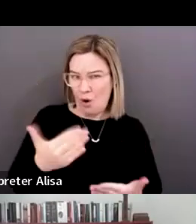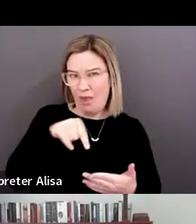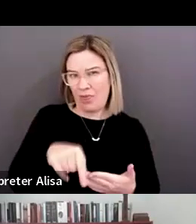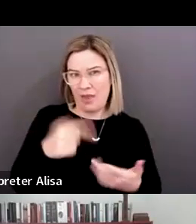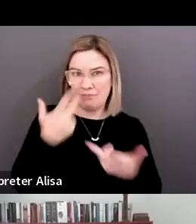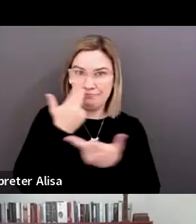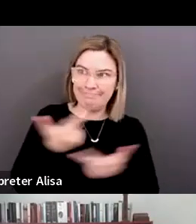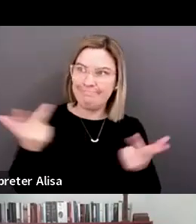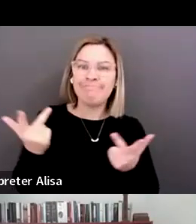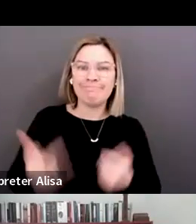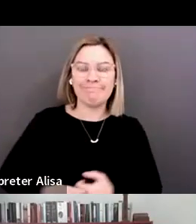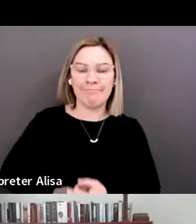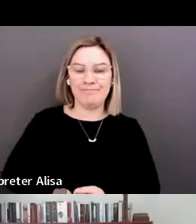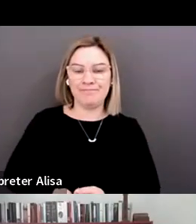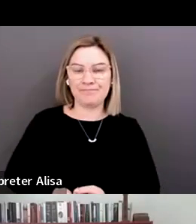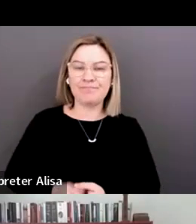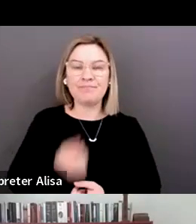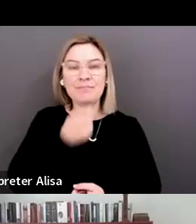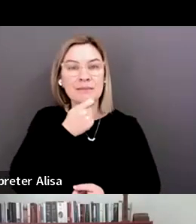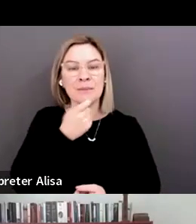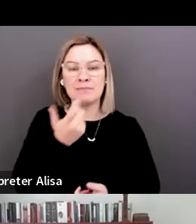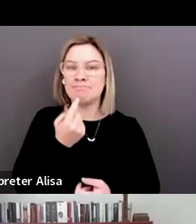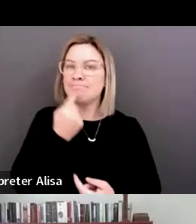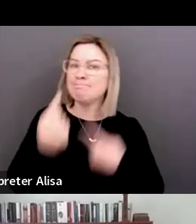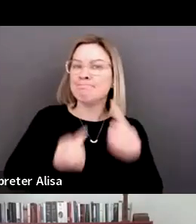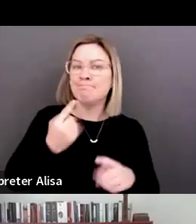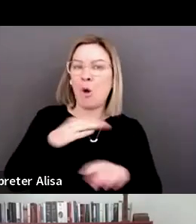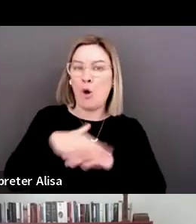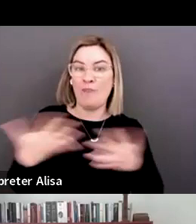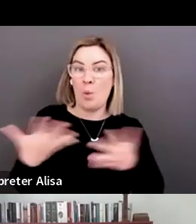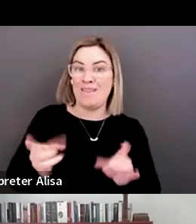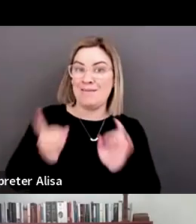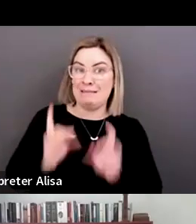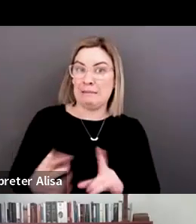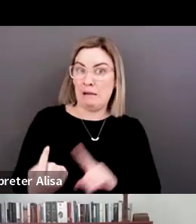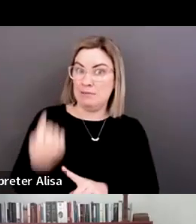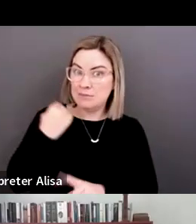really is our ethics and values that drive our art making. We really need